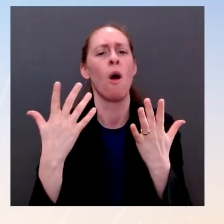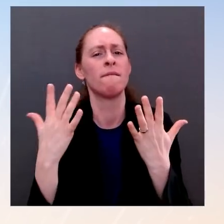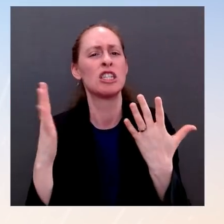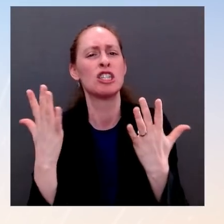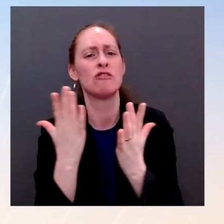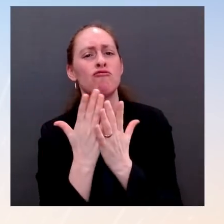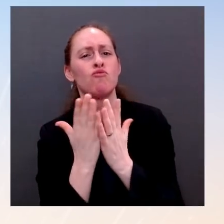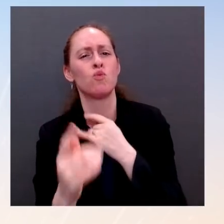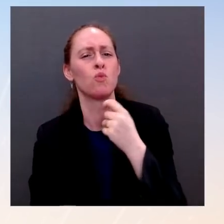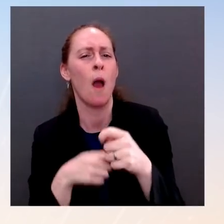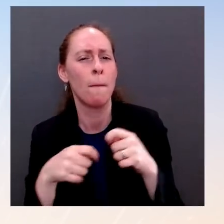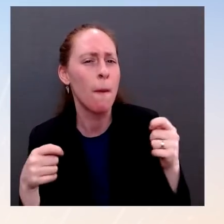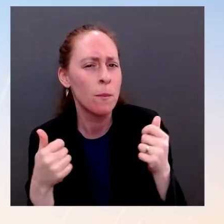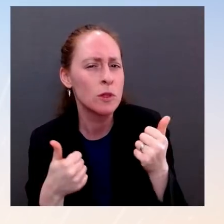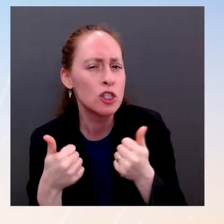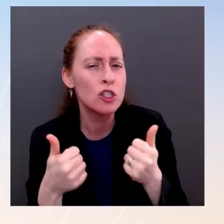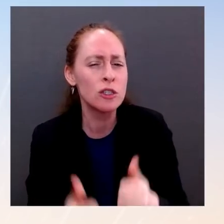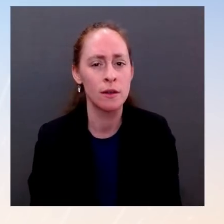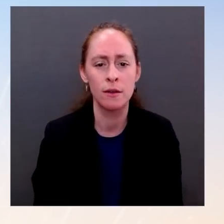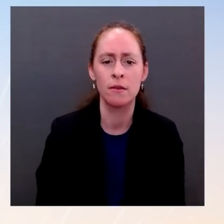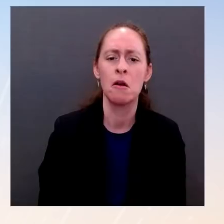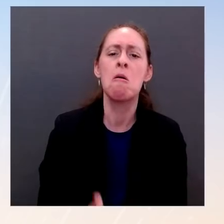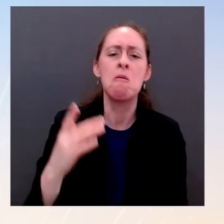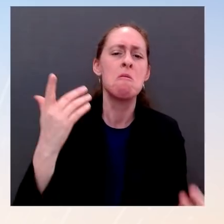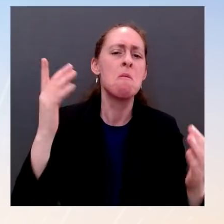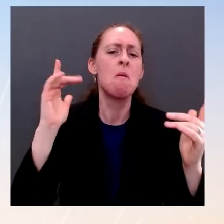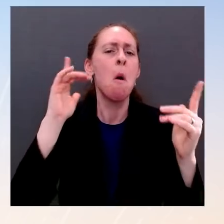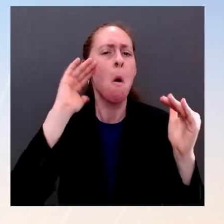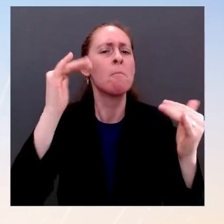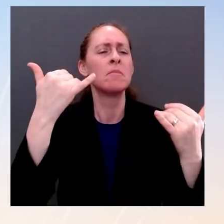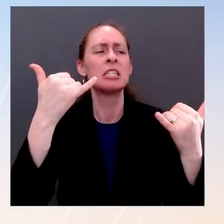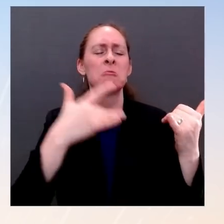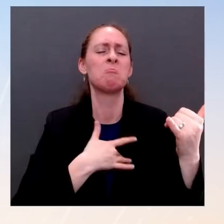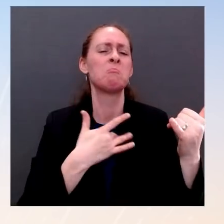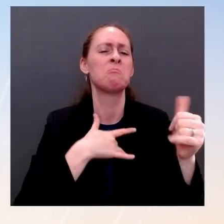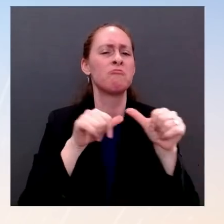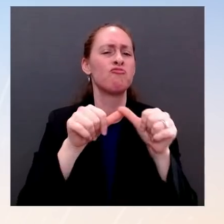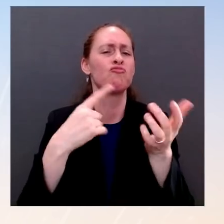And the effort will be focused on ensuring that we're in full coordination